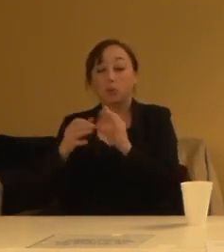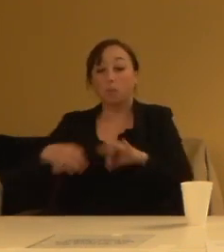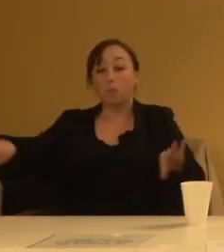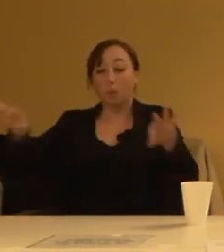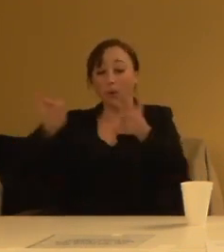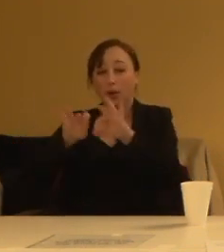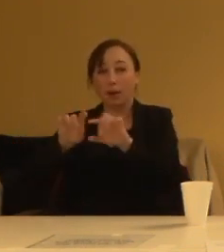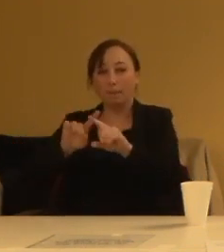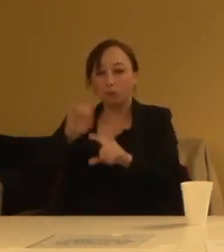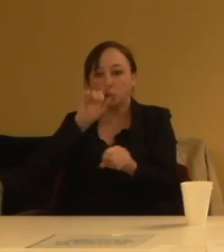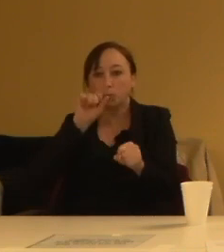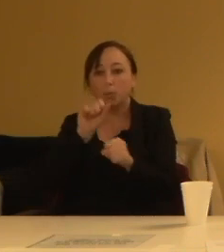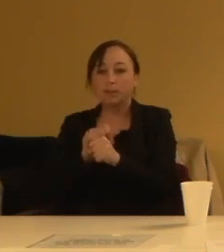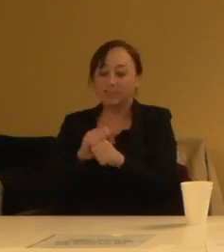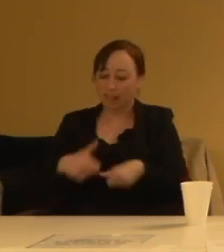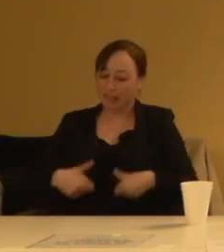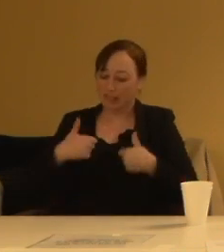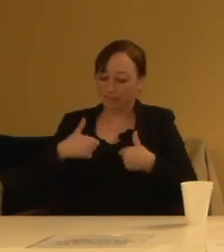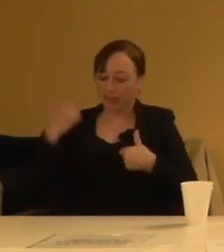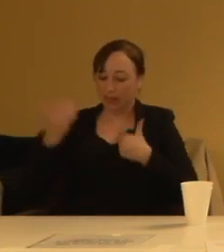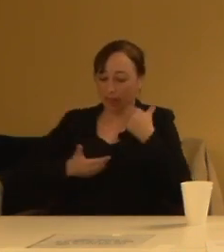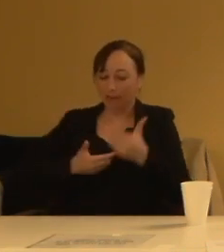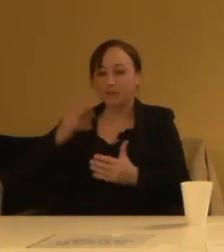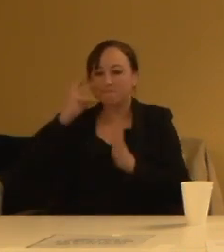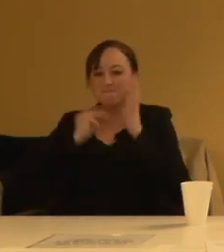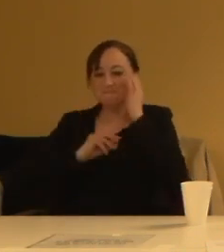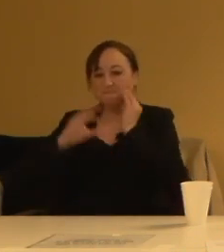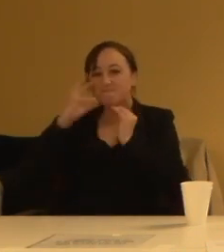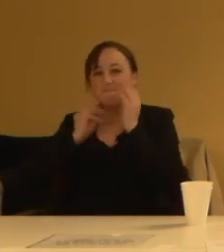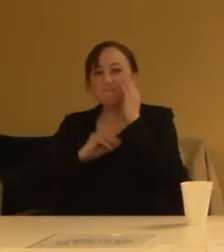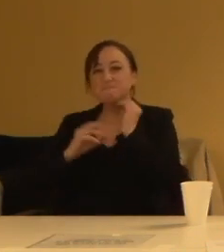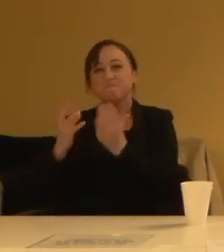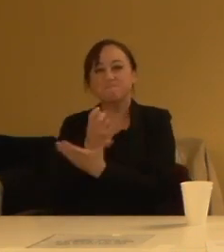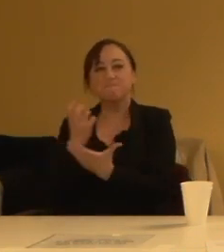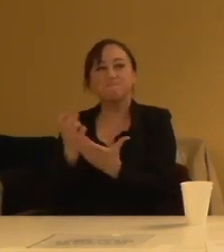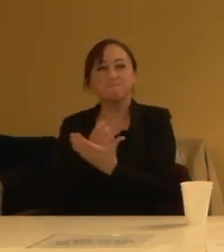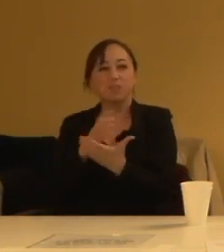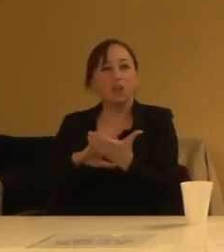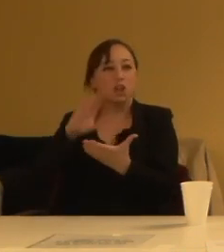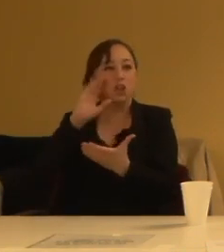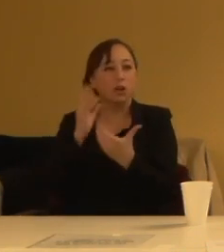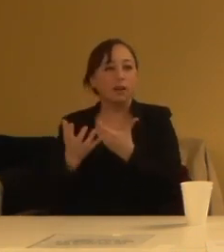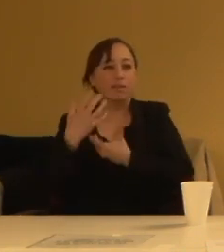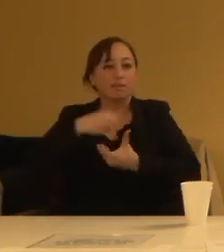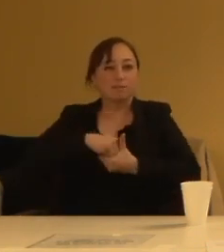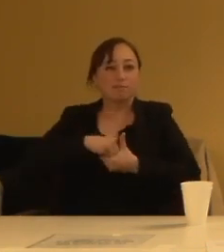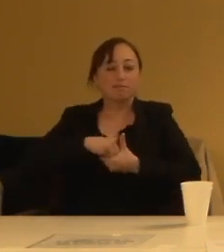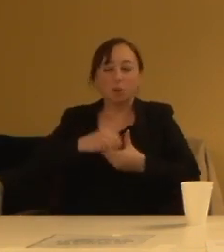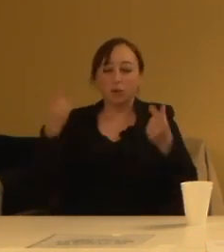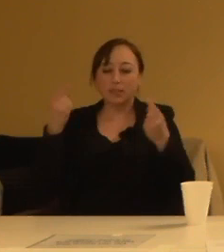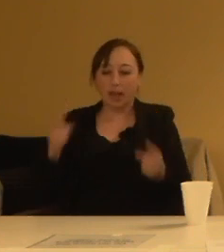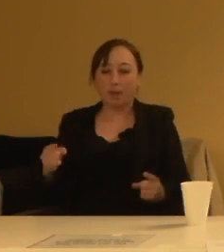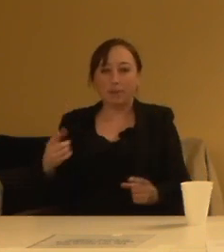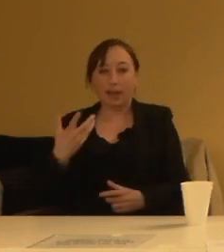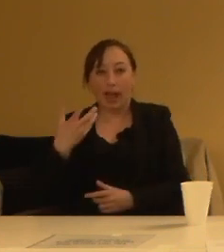but also just living life, and learning generally what is happening outside the theater is the best way to come at